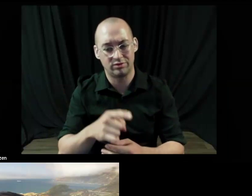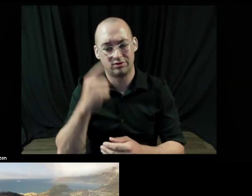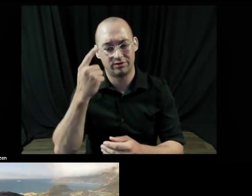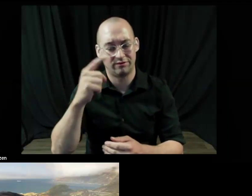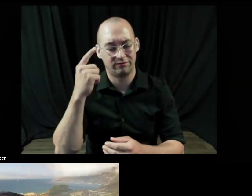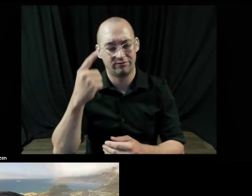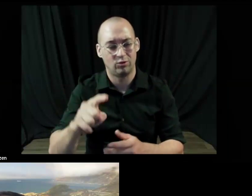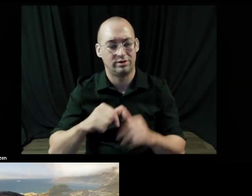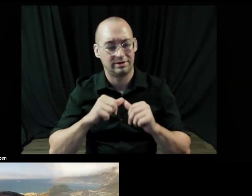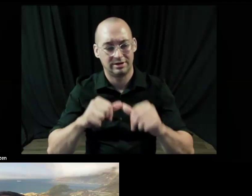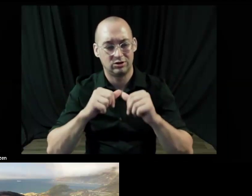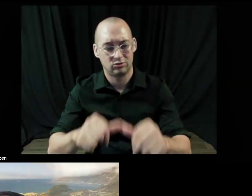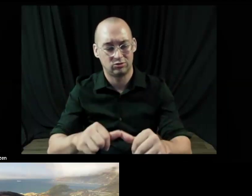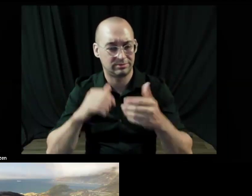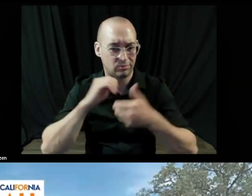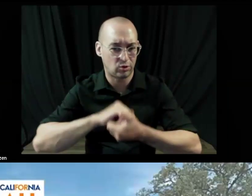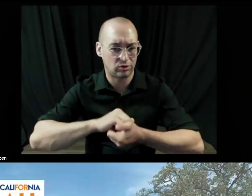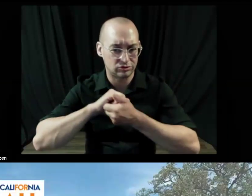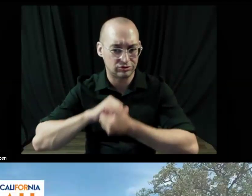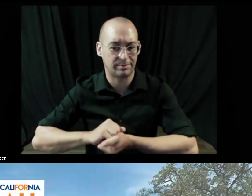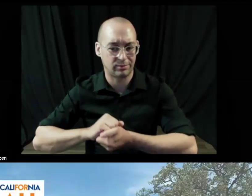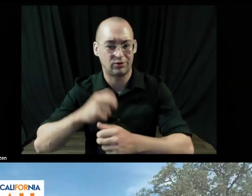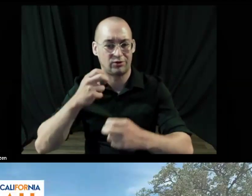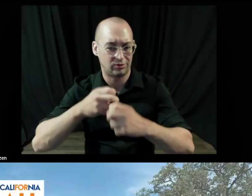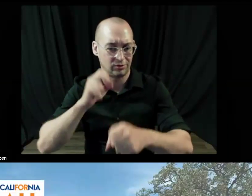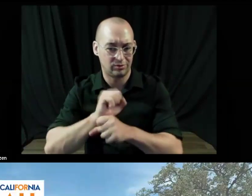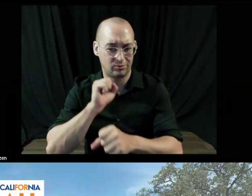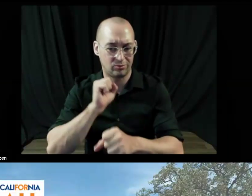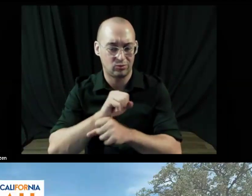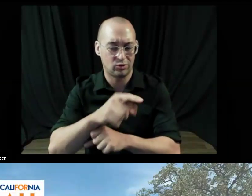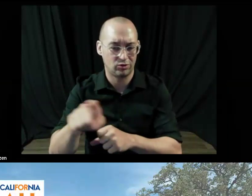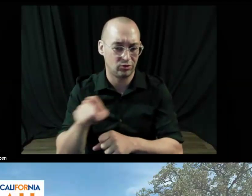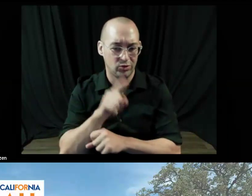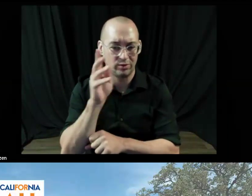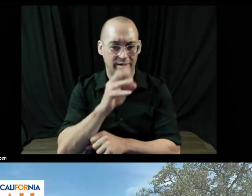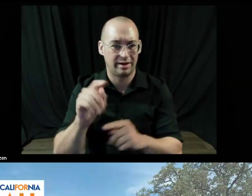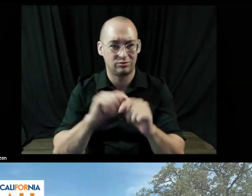continuing partnership, the hard work that you and your organizations and teams and